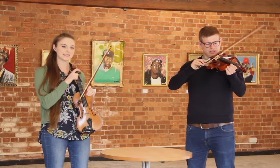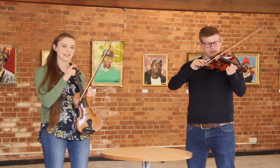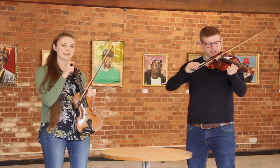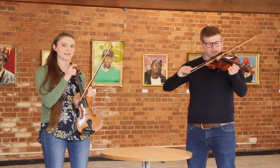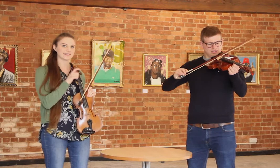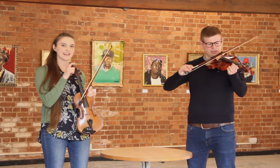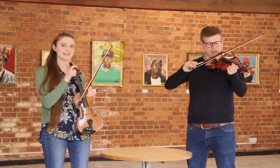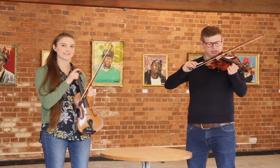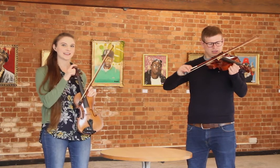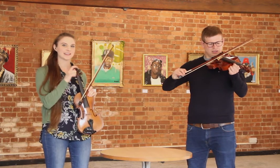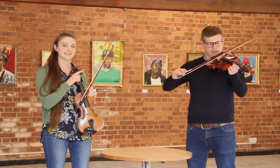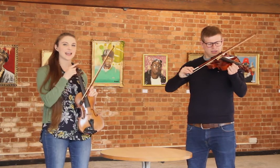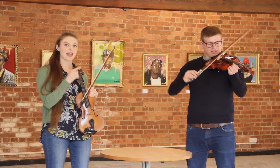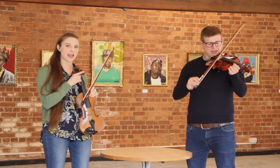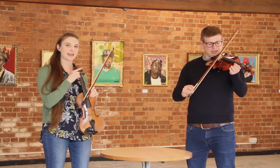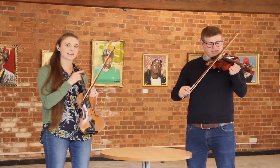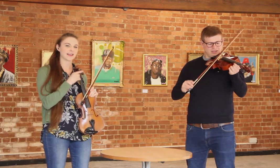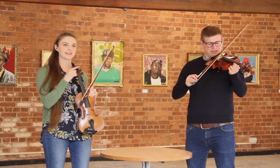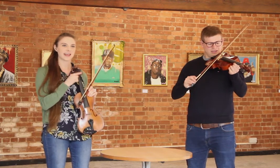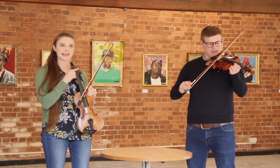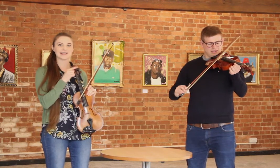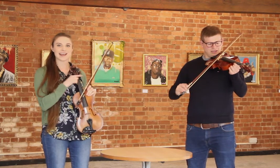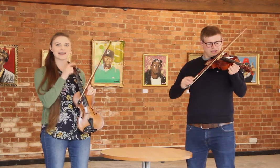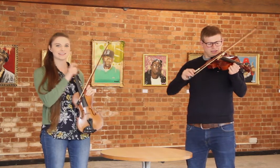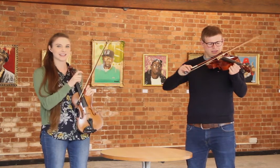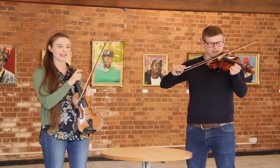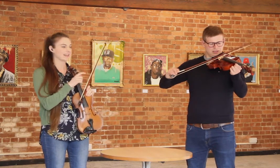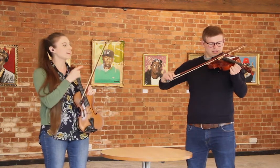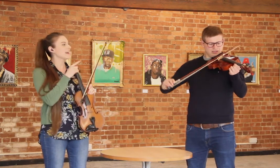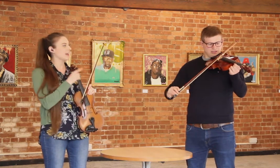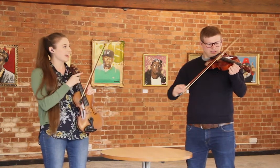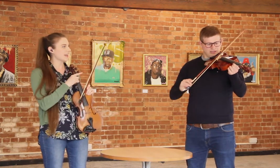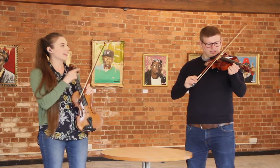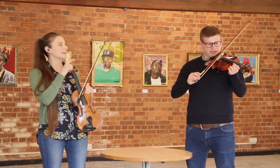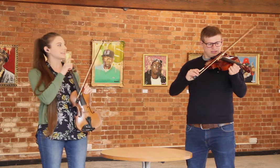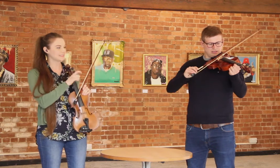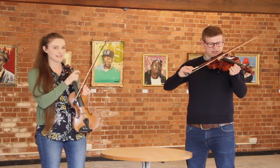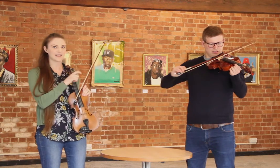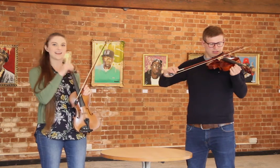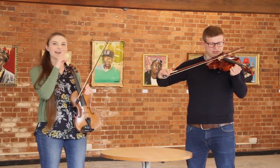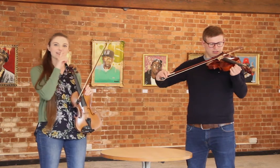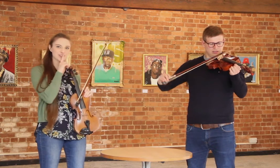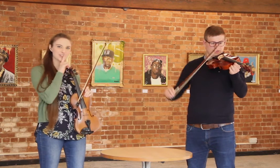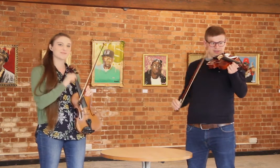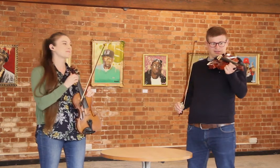SEAN PLAYS DDDD, AAAA, D, A, D, Sh!